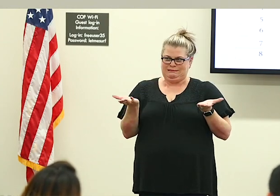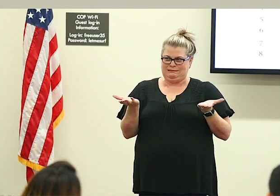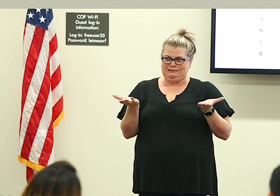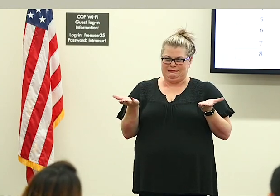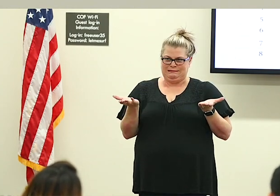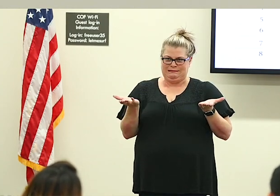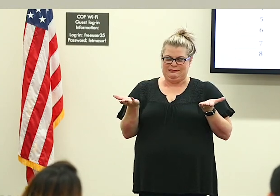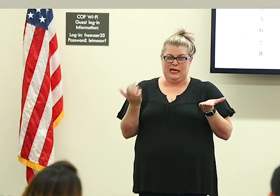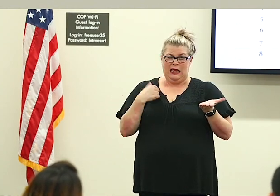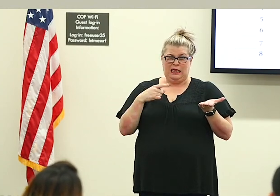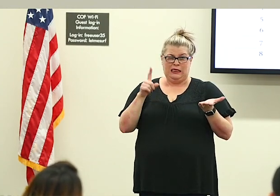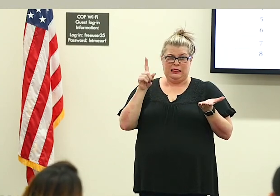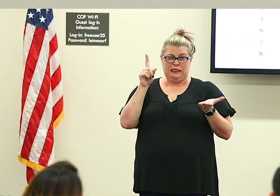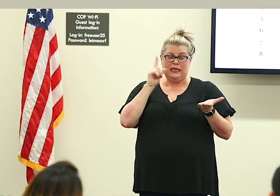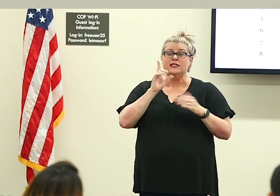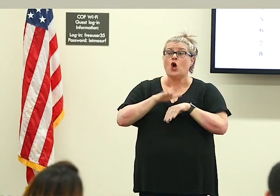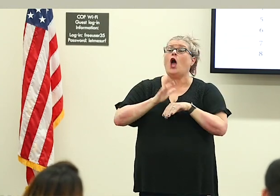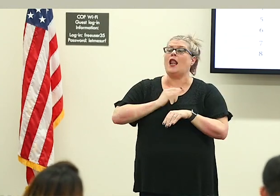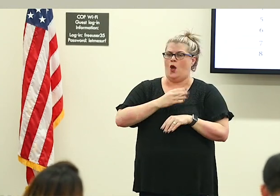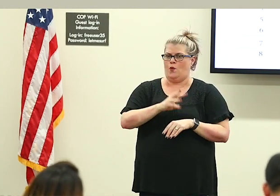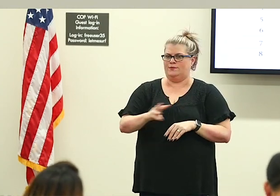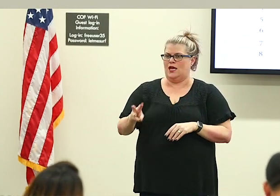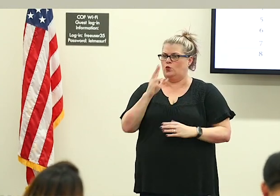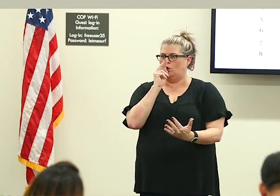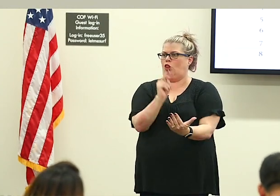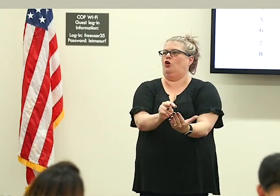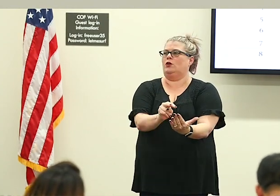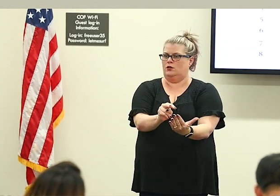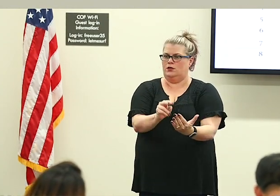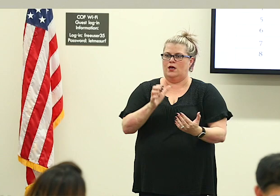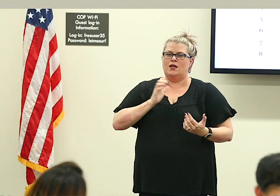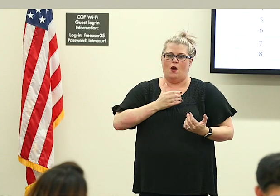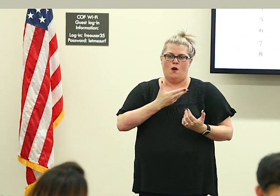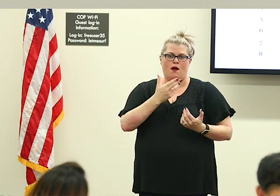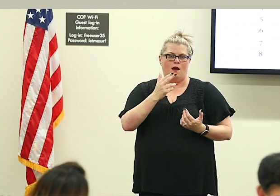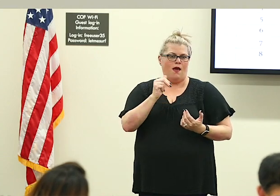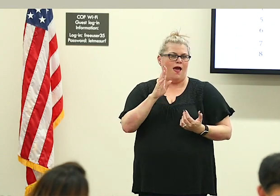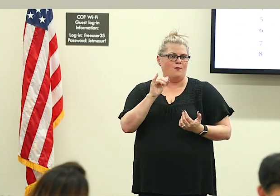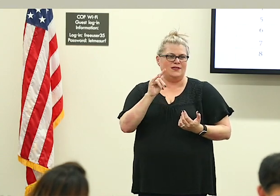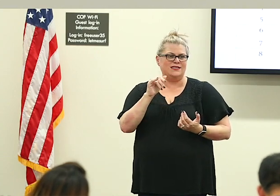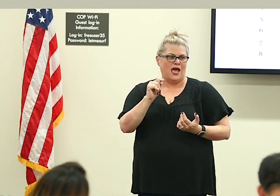I think it is on our website, Habitat's website, when it talks about Central Commons.